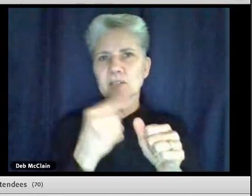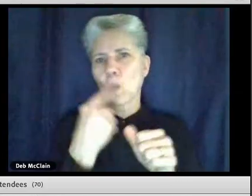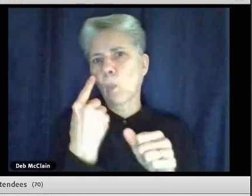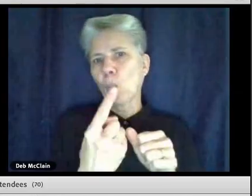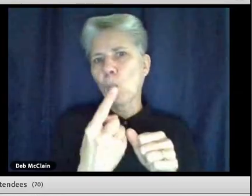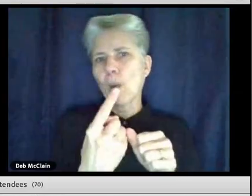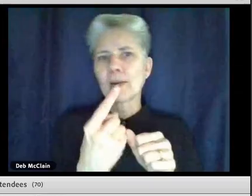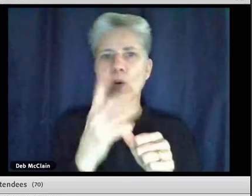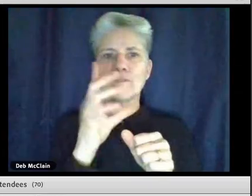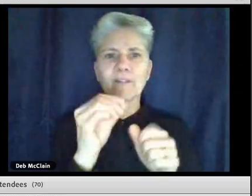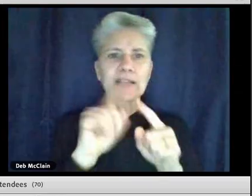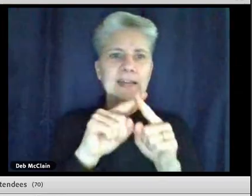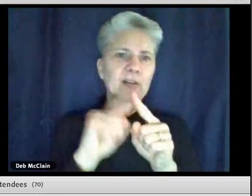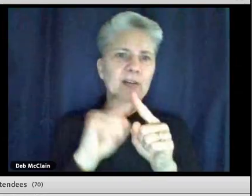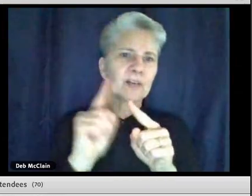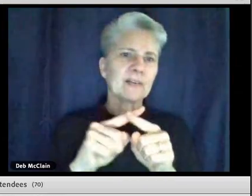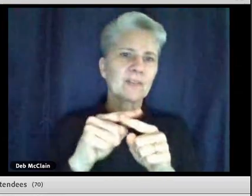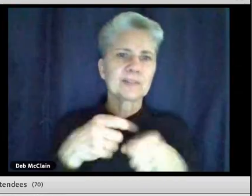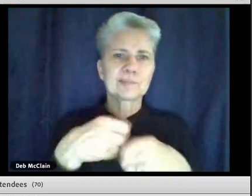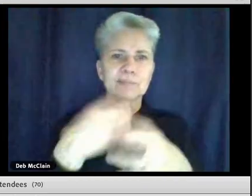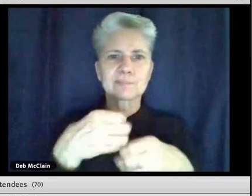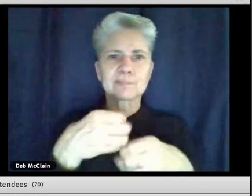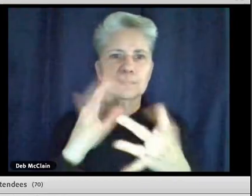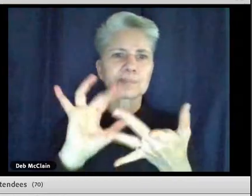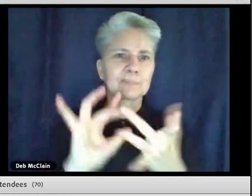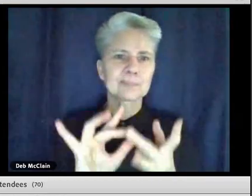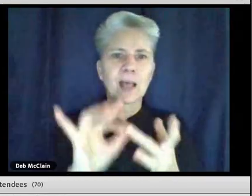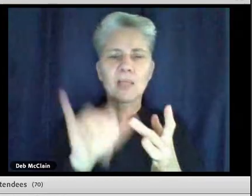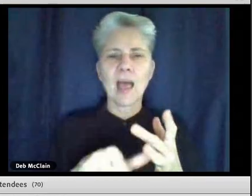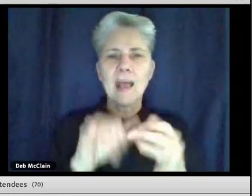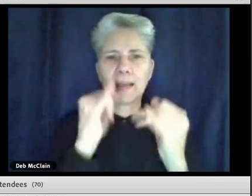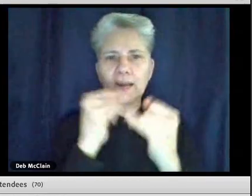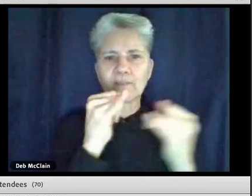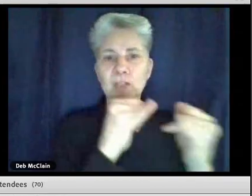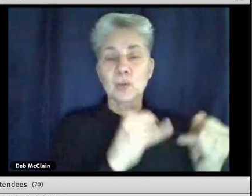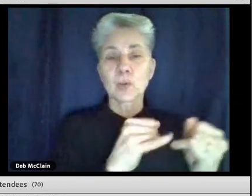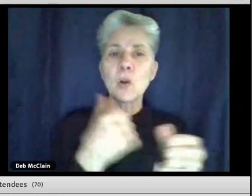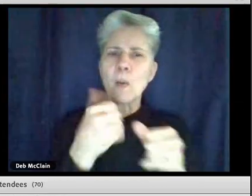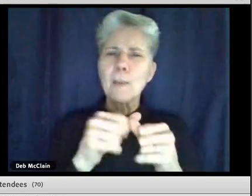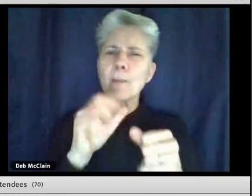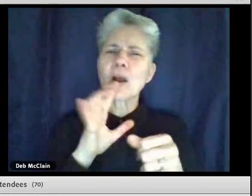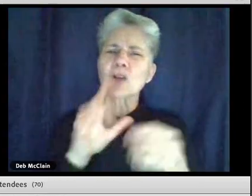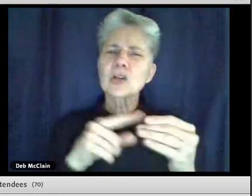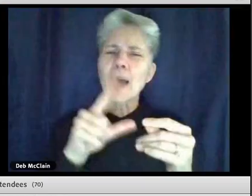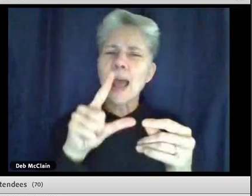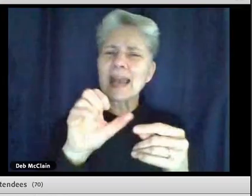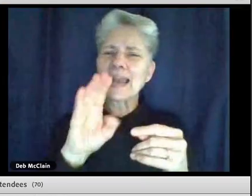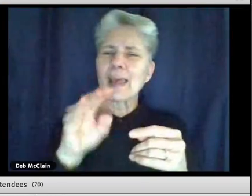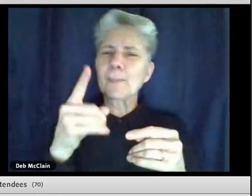and not just do 50 million sites for you. Remember I mentioned LibGuides?